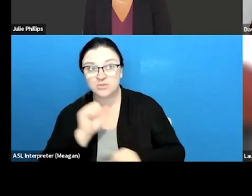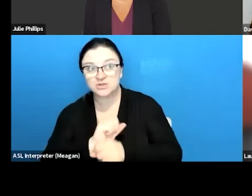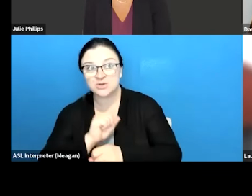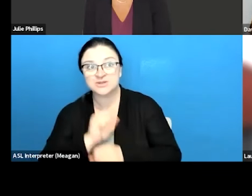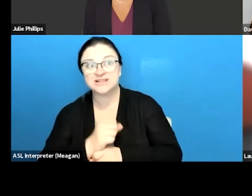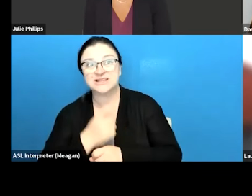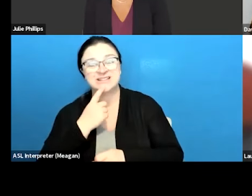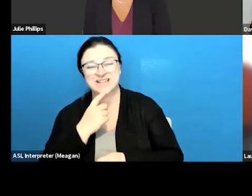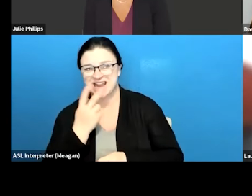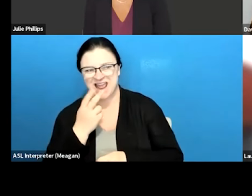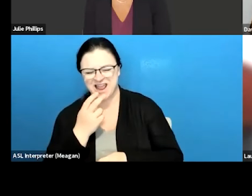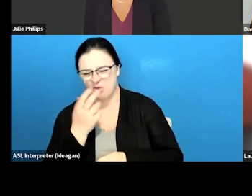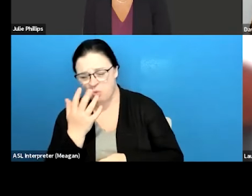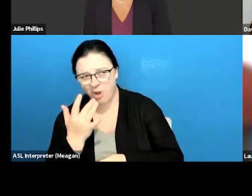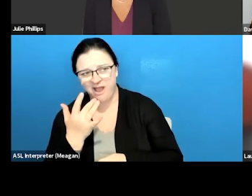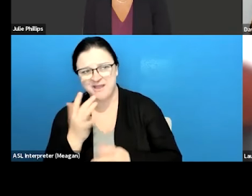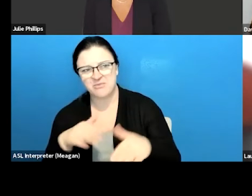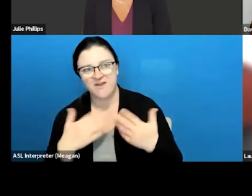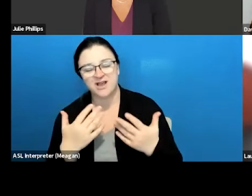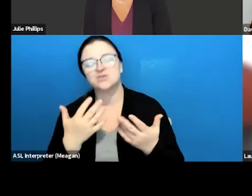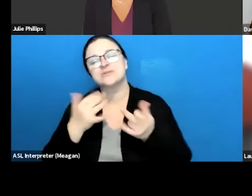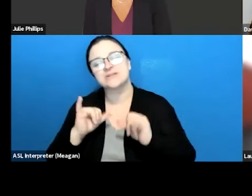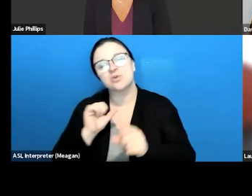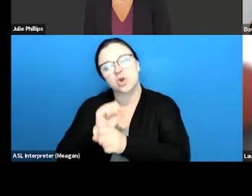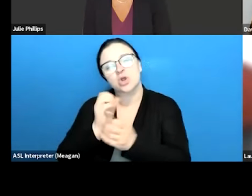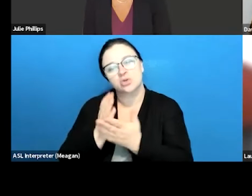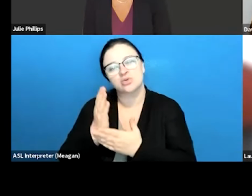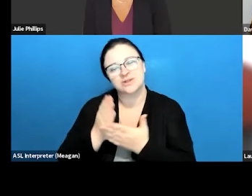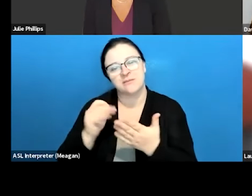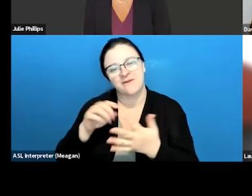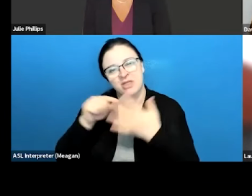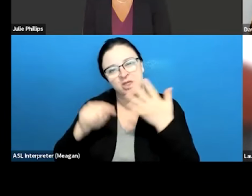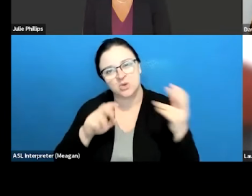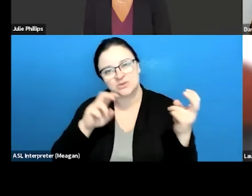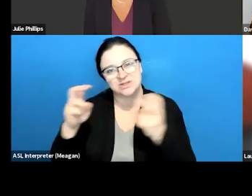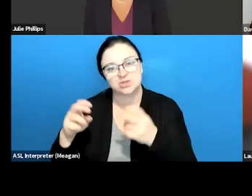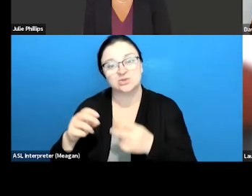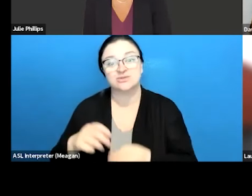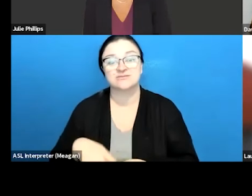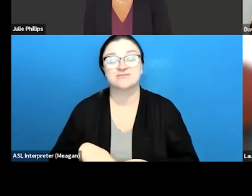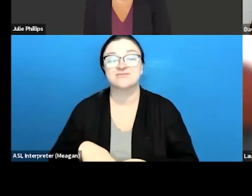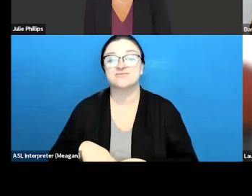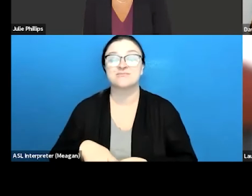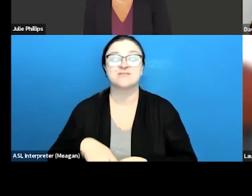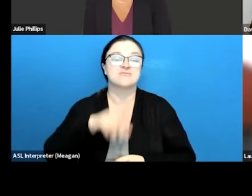So it's still working through some of those things. It has been a great help on the help on the staffing side,